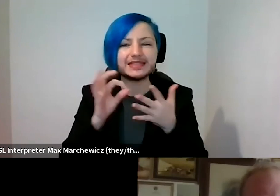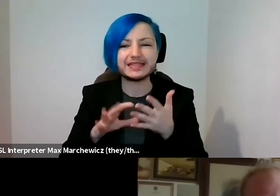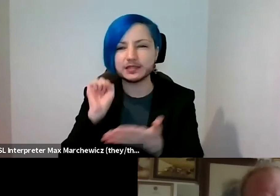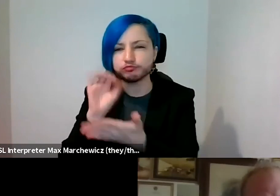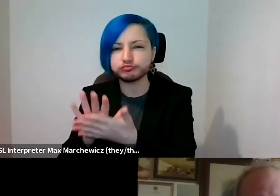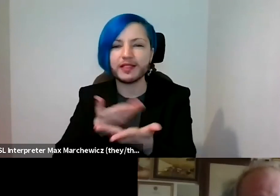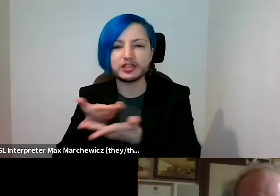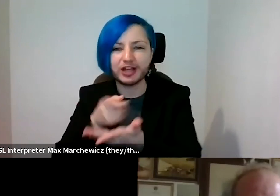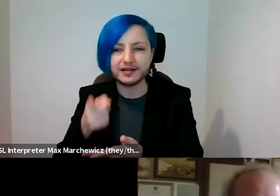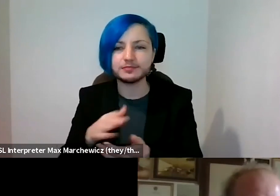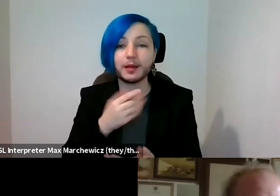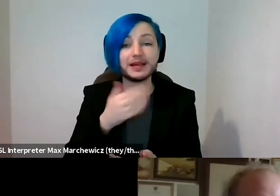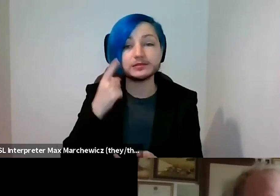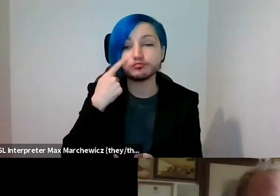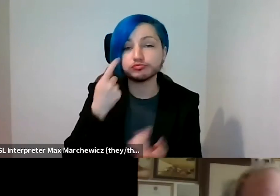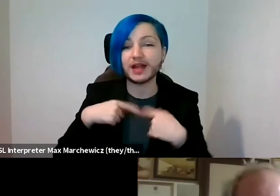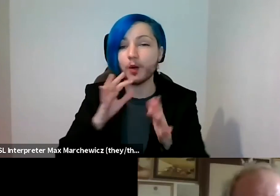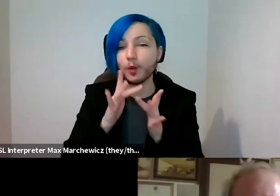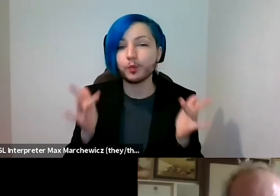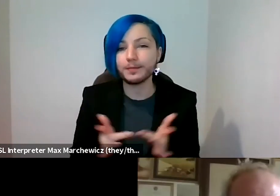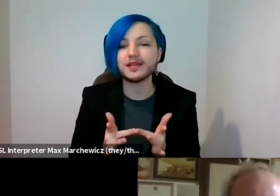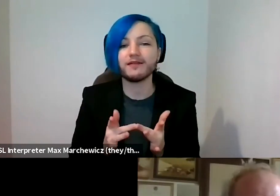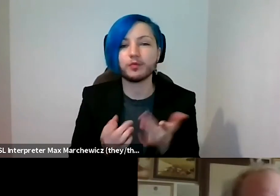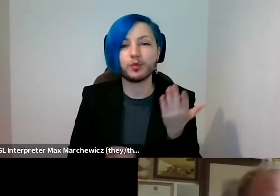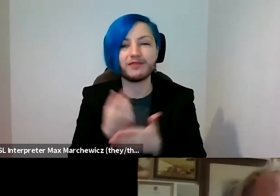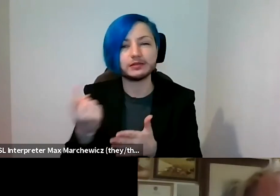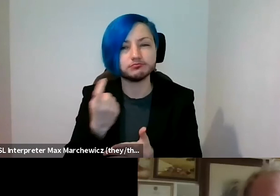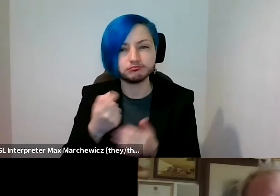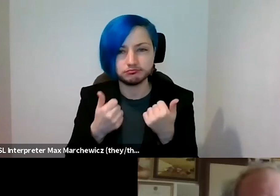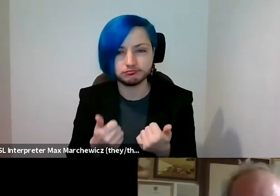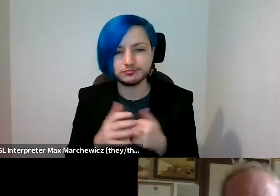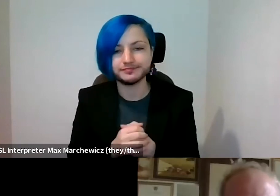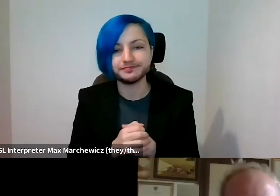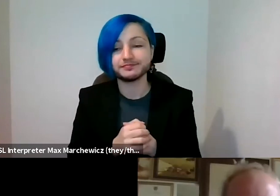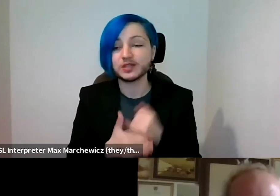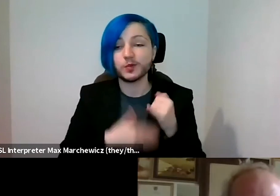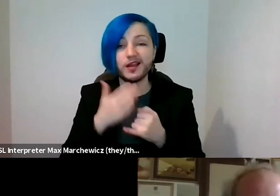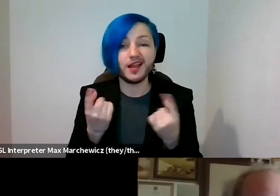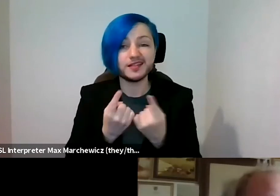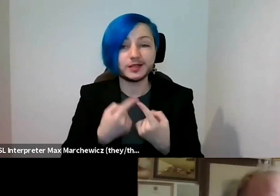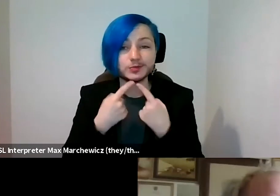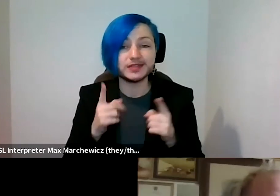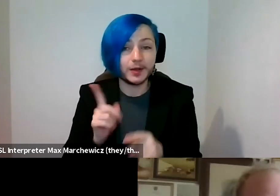but please do check out our website for all upcoming events. So all I have left to say is, again,